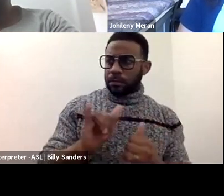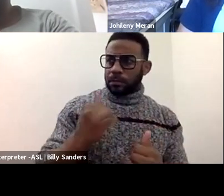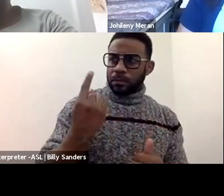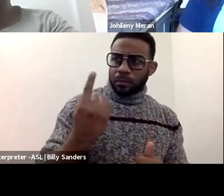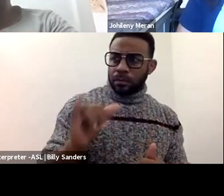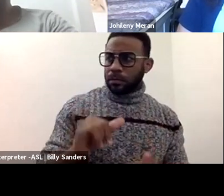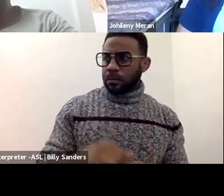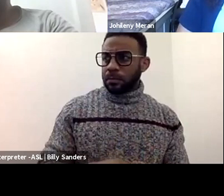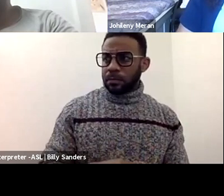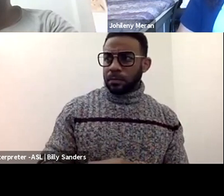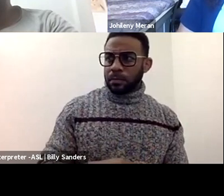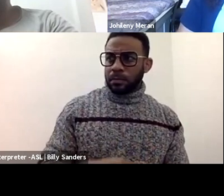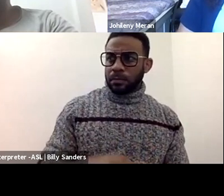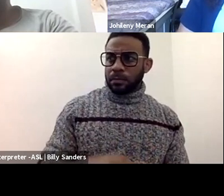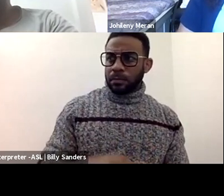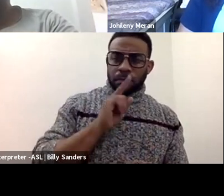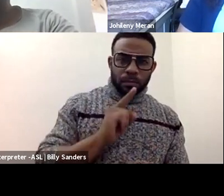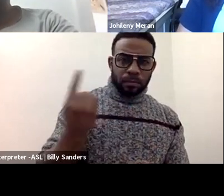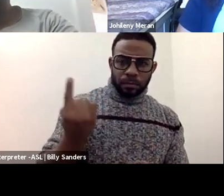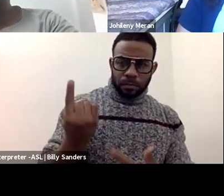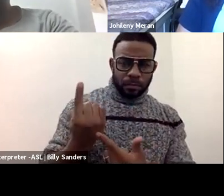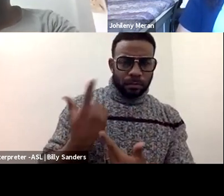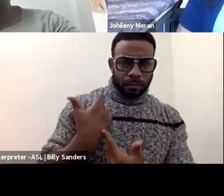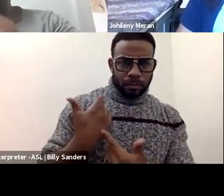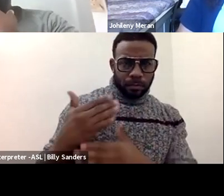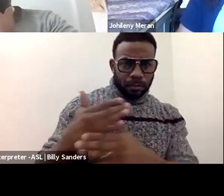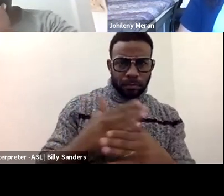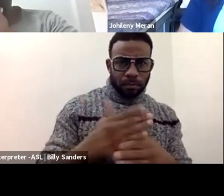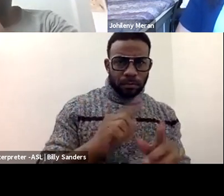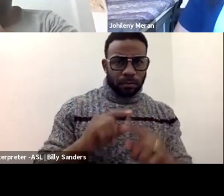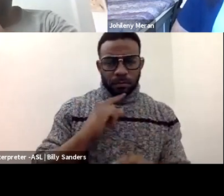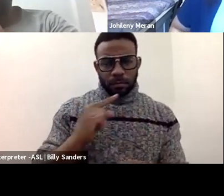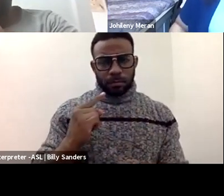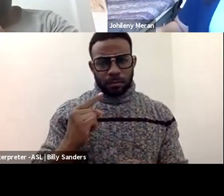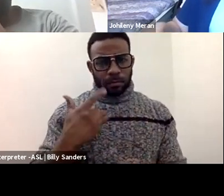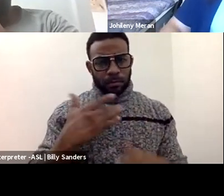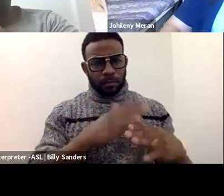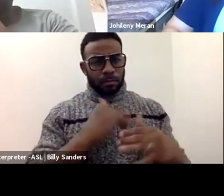not being something that I disclosed and also being something that was shared by exhaustion.